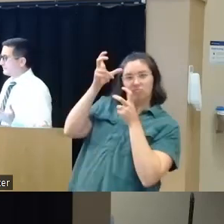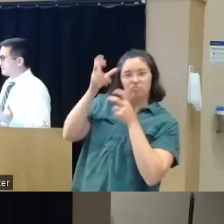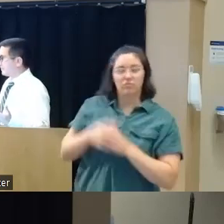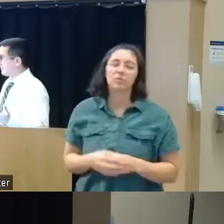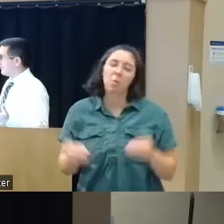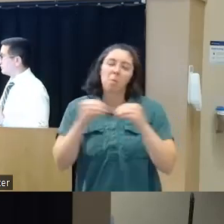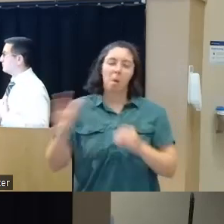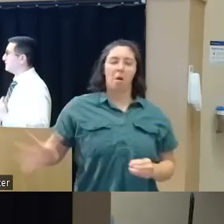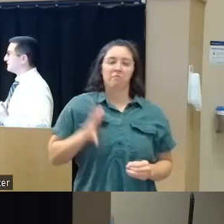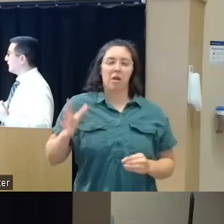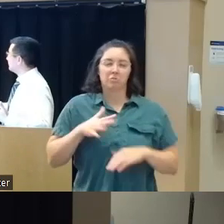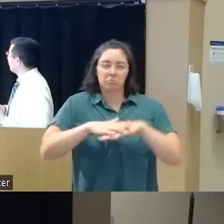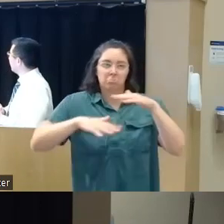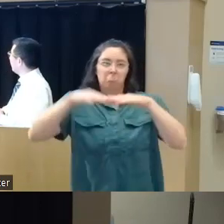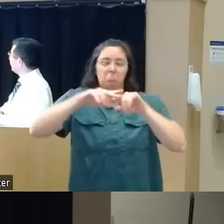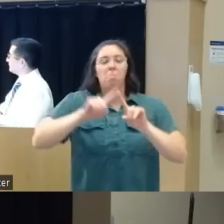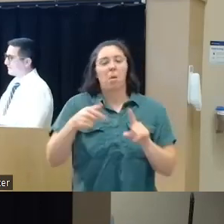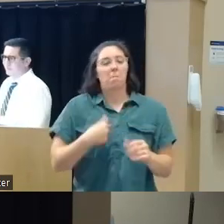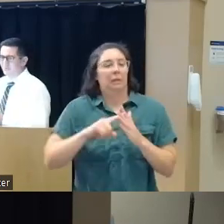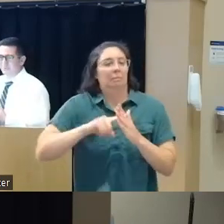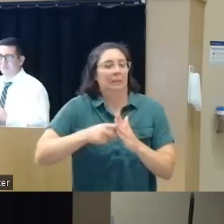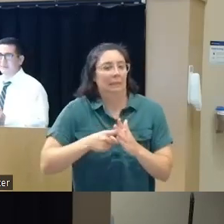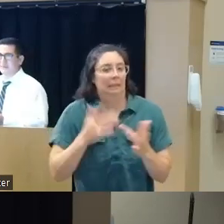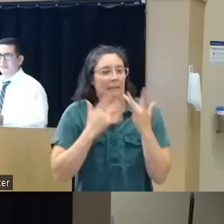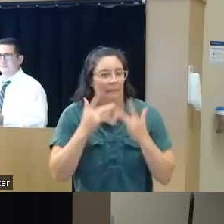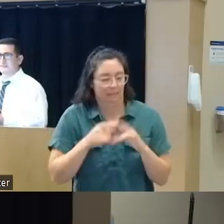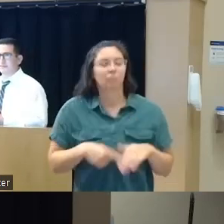more fancy stuff that we can do but this is how I started off and I was like I don't know if this is